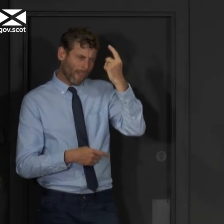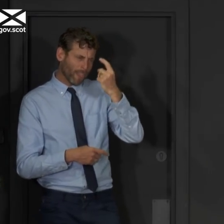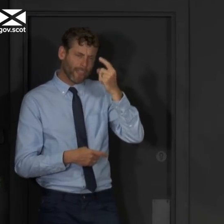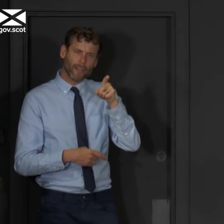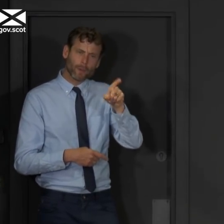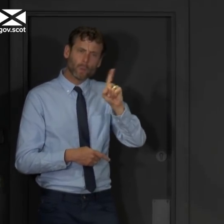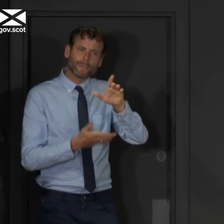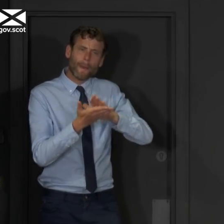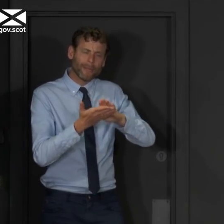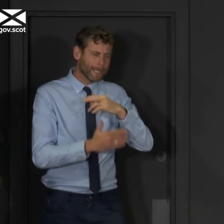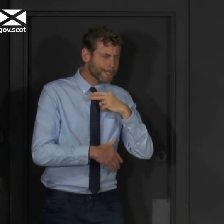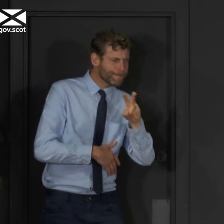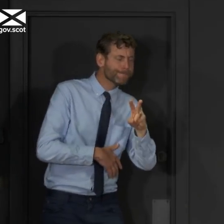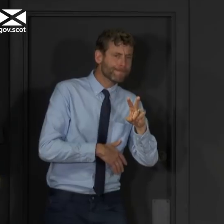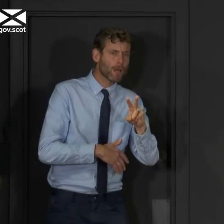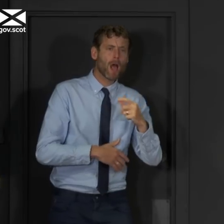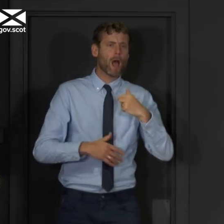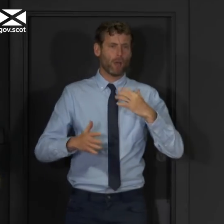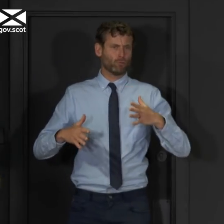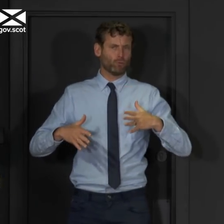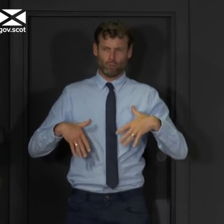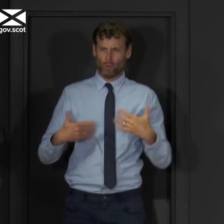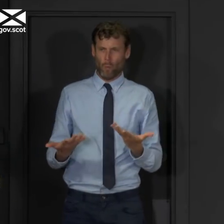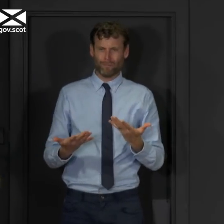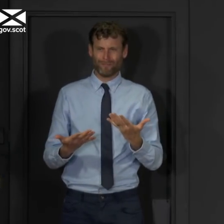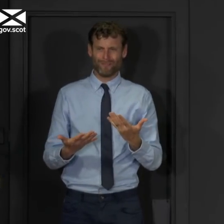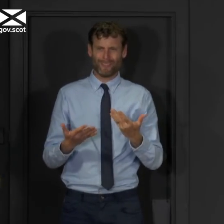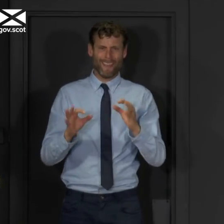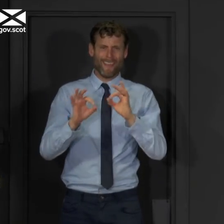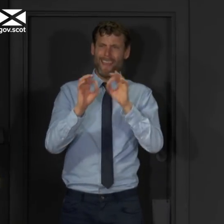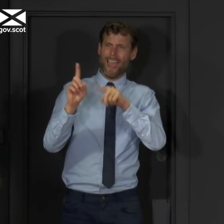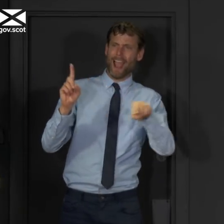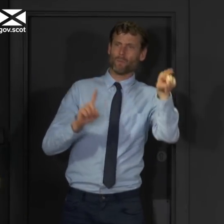to make. The first one, I do not want anybody across Scotland to feel abandoned, and I will